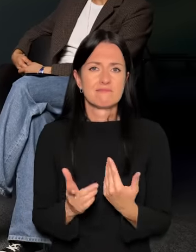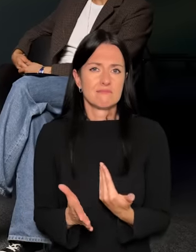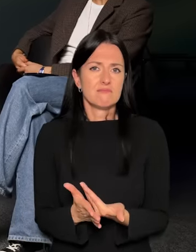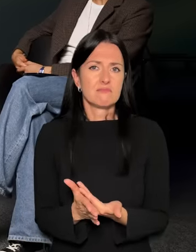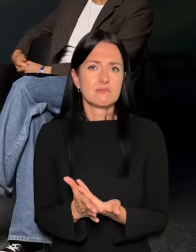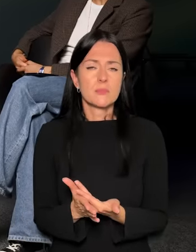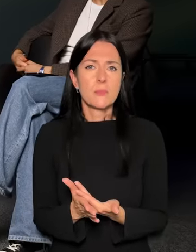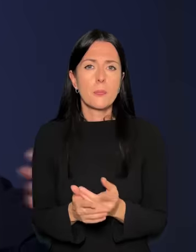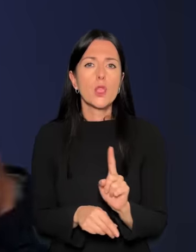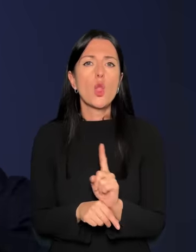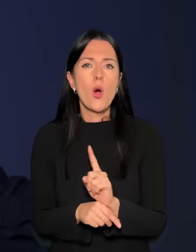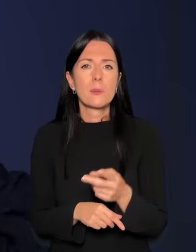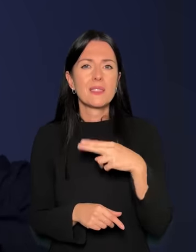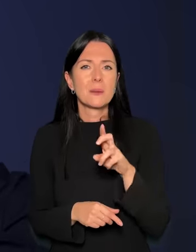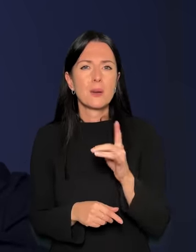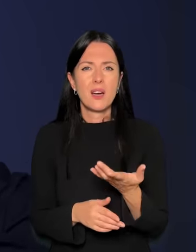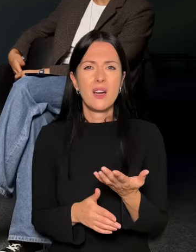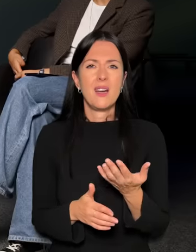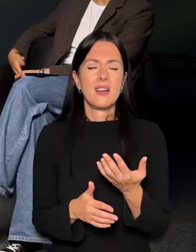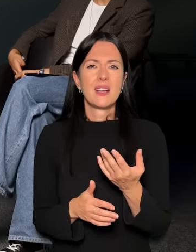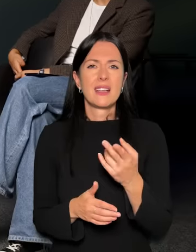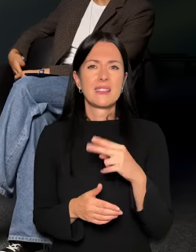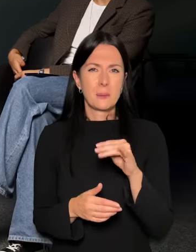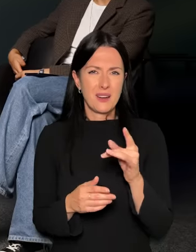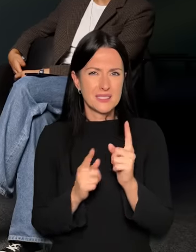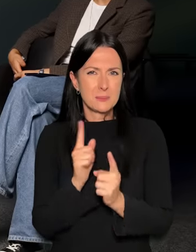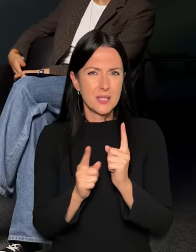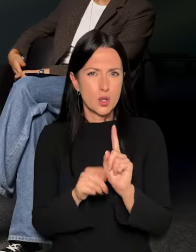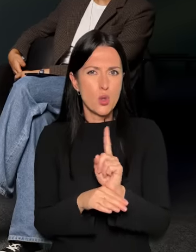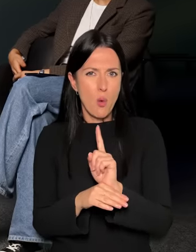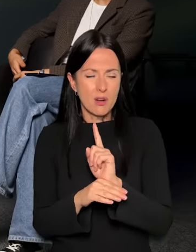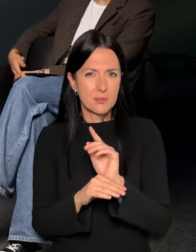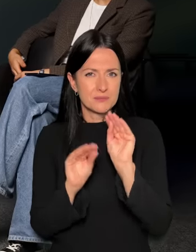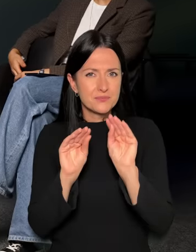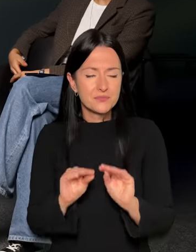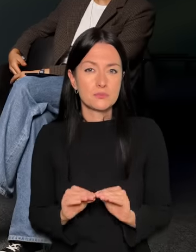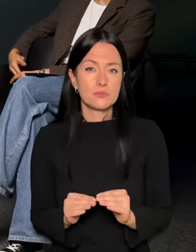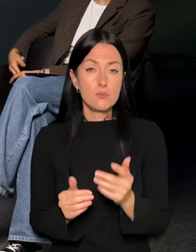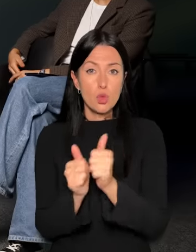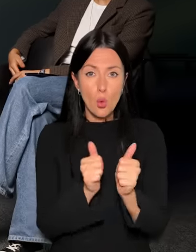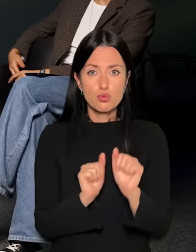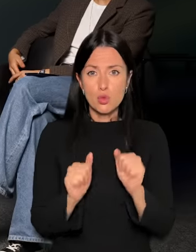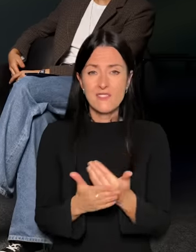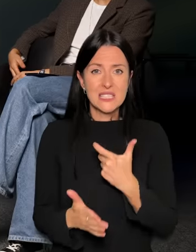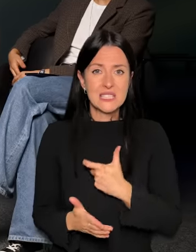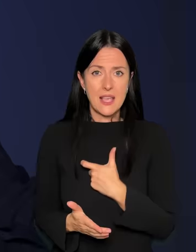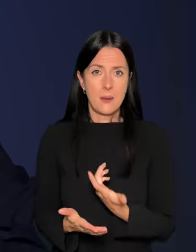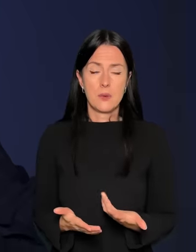State Building Norms (DBN) regulations, changes in the DBN standards, well, and everyone can demand changes from themselves